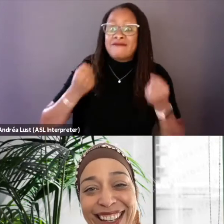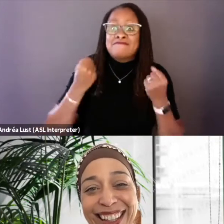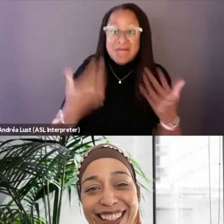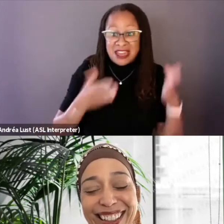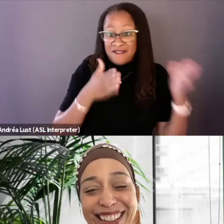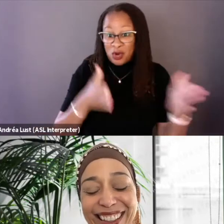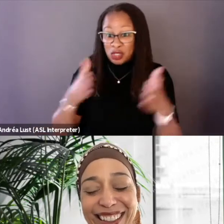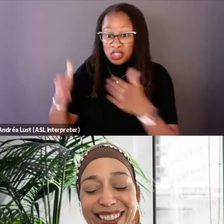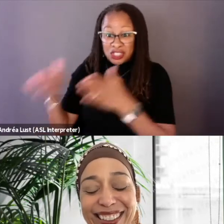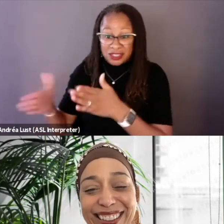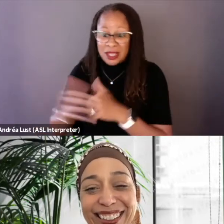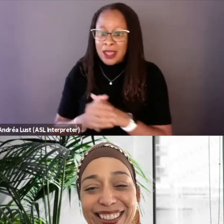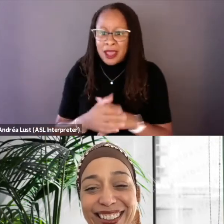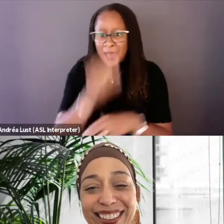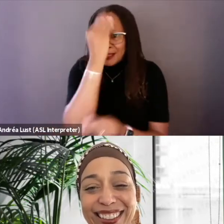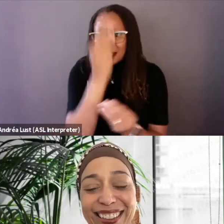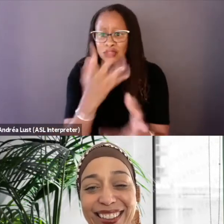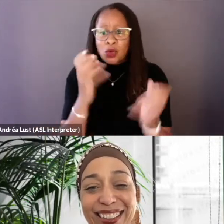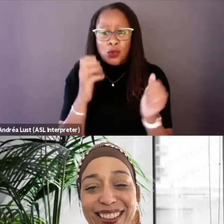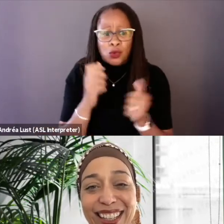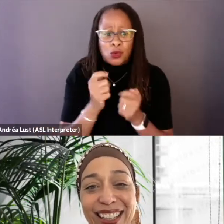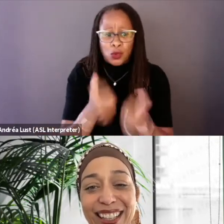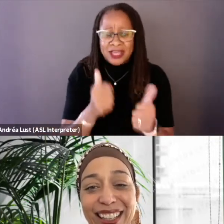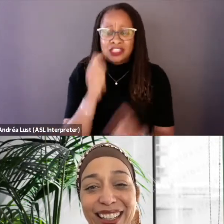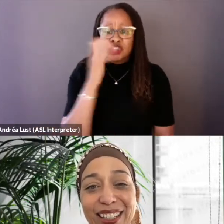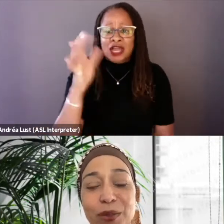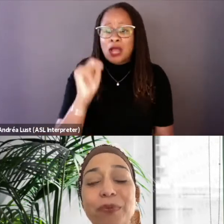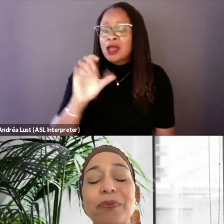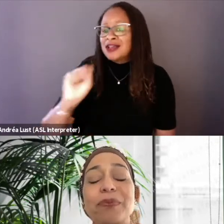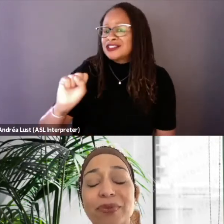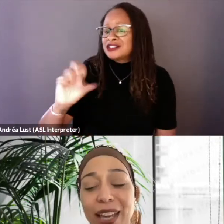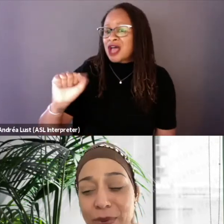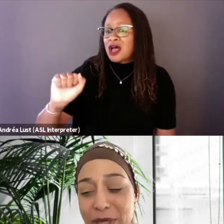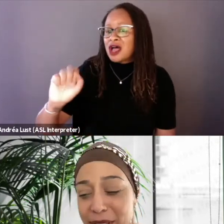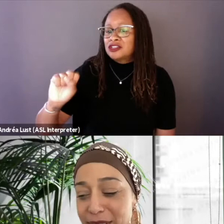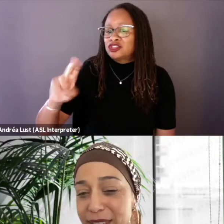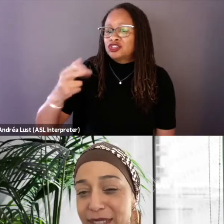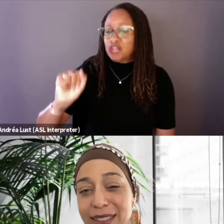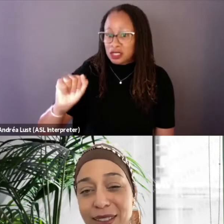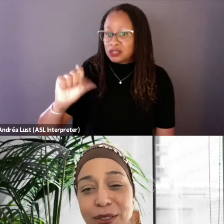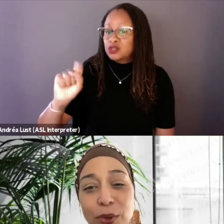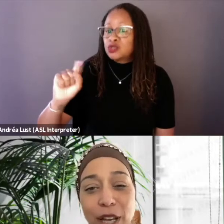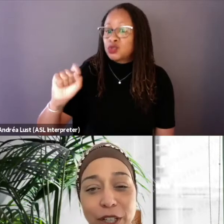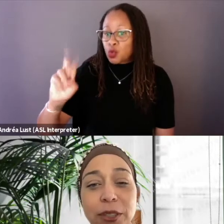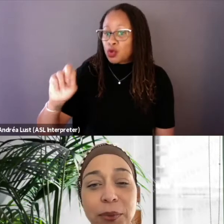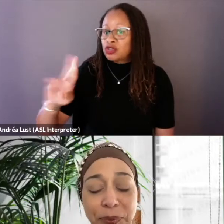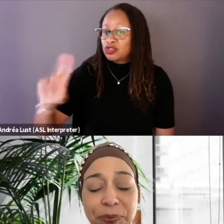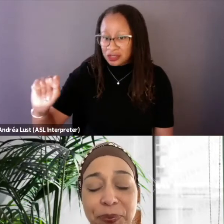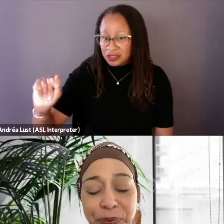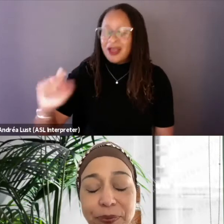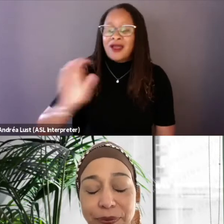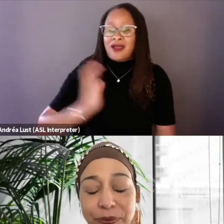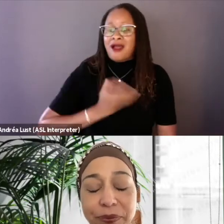And by the way, I want to give a quick shout out to Sasha Stewart, who is- Absolutely. Our writer of record in here.